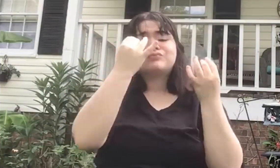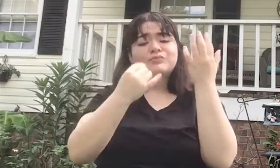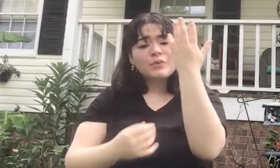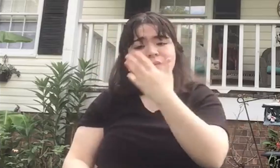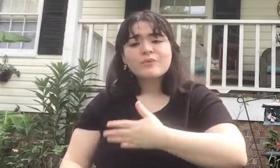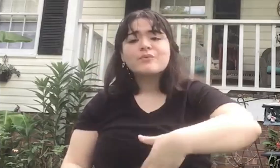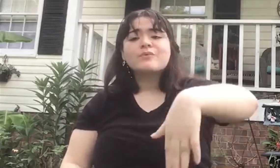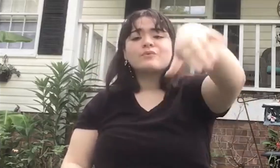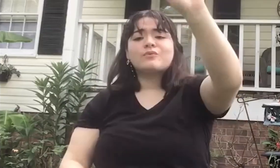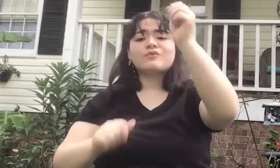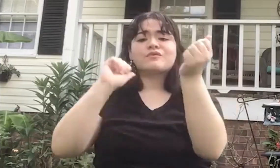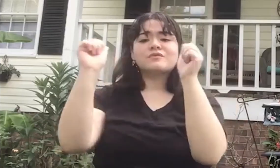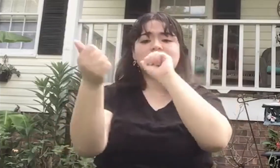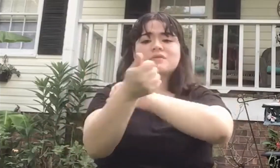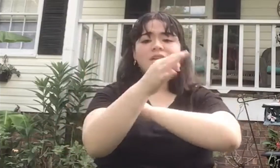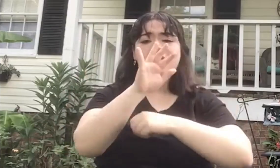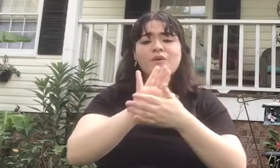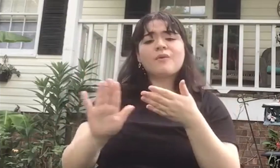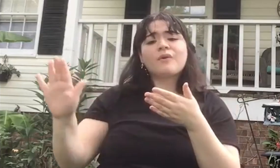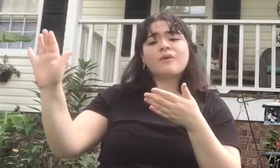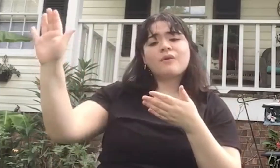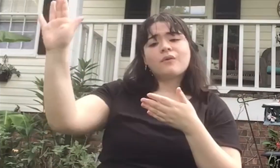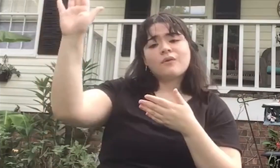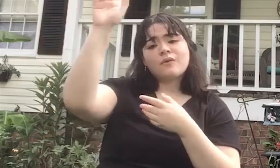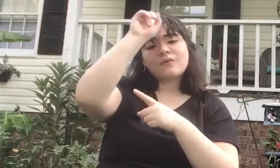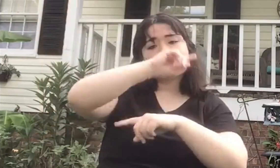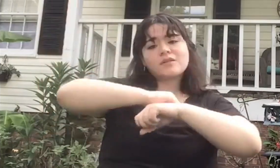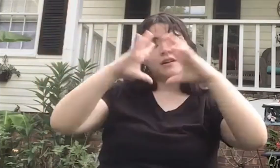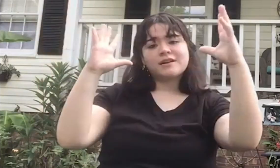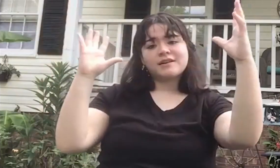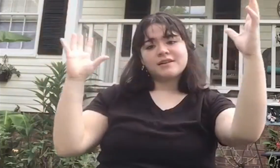and go and chase your dreams.